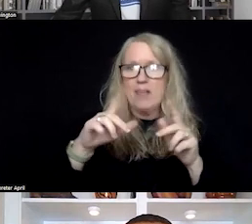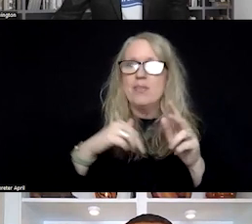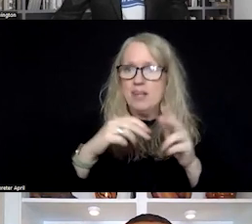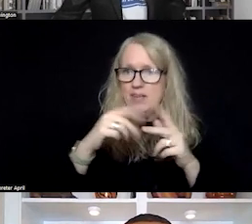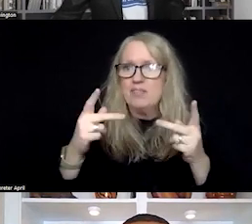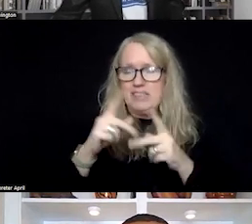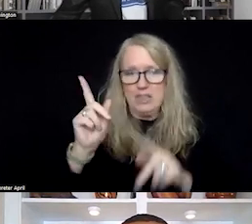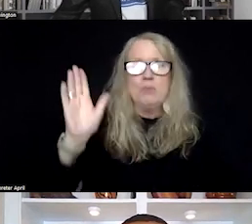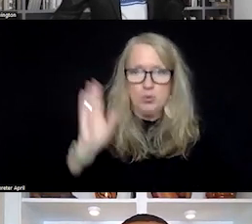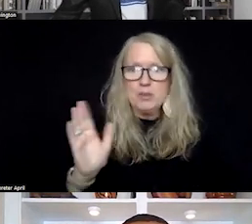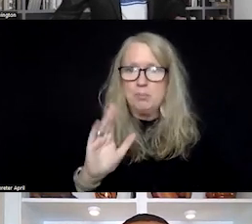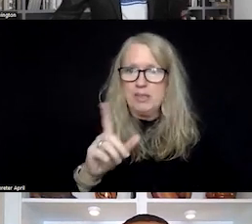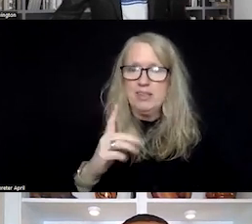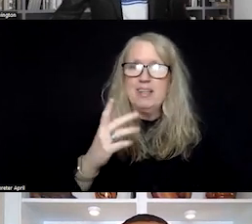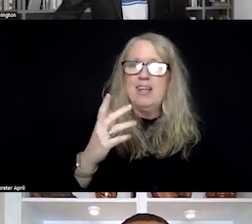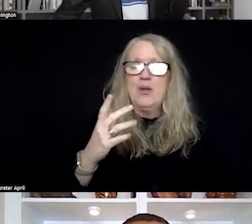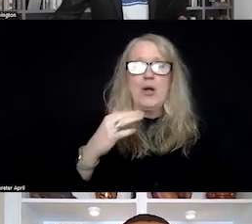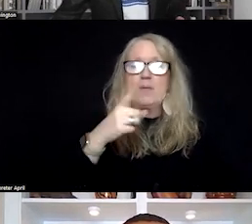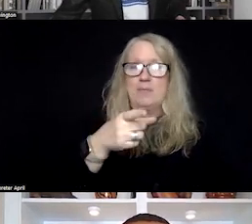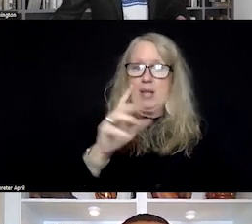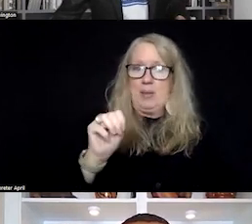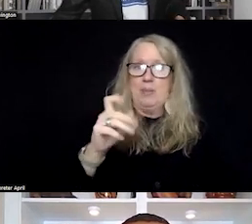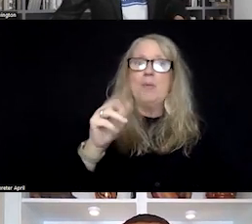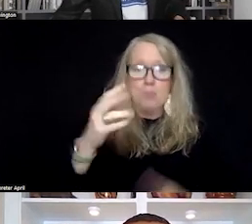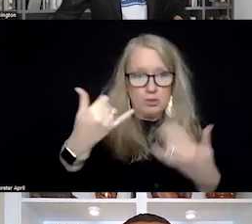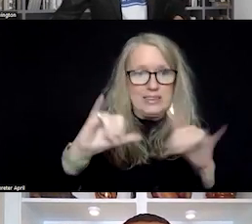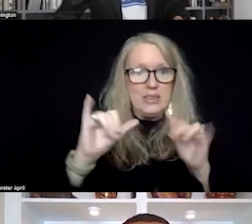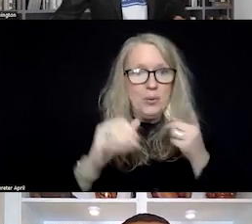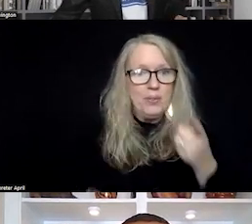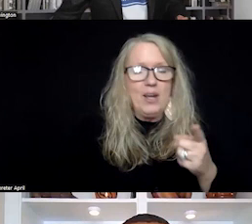PARKING LOT USED TO BE? THE MURAL IS IN TACT, BUT YOU CANNOT SEE IT